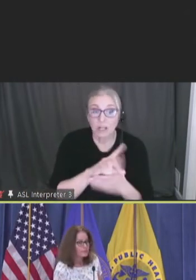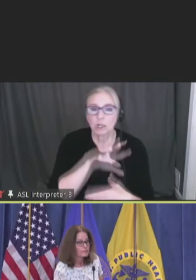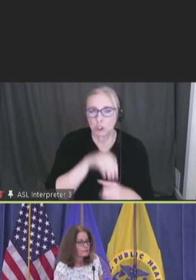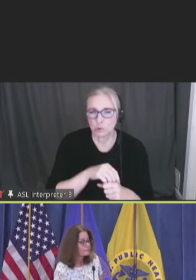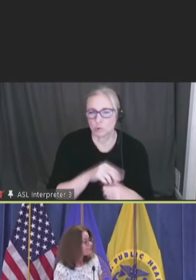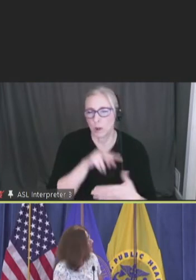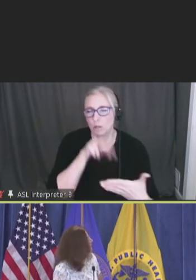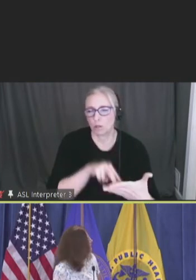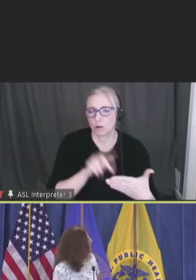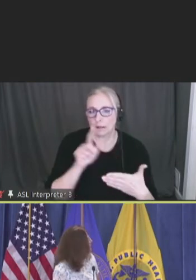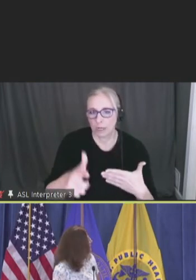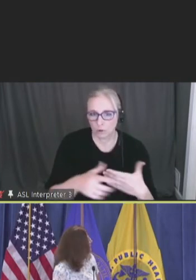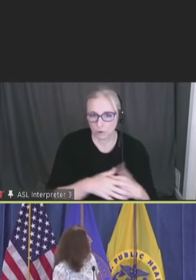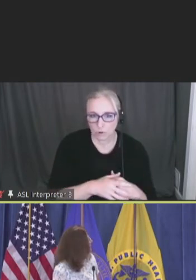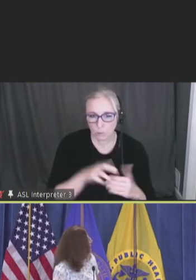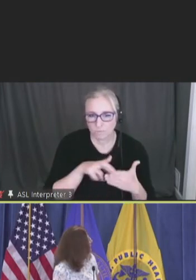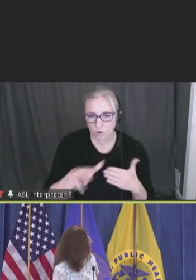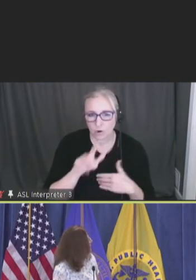for your reference.